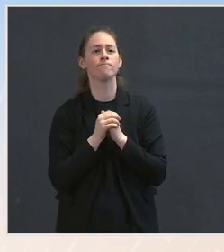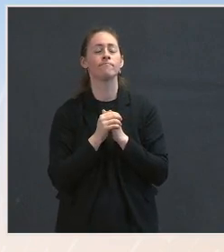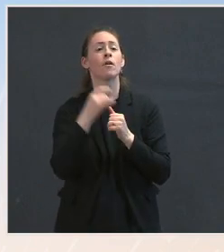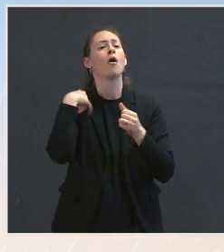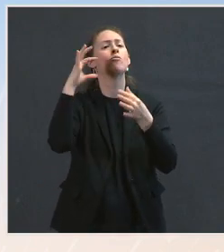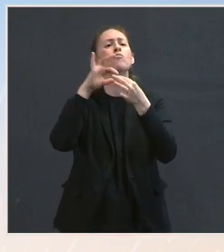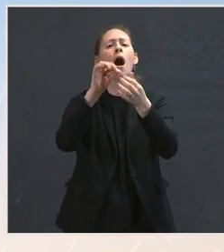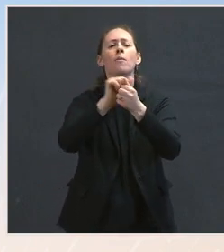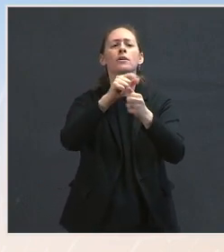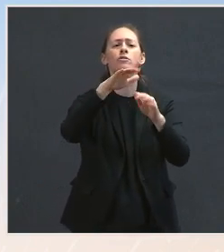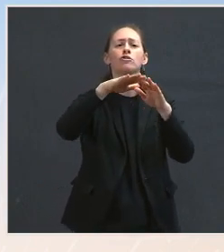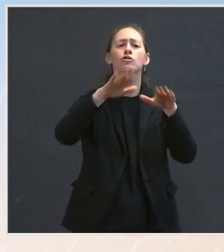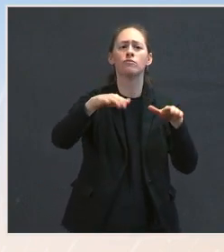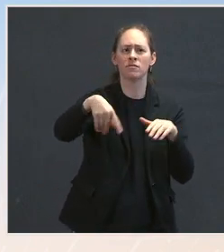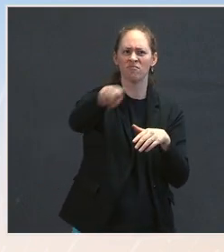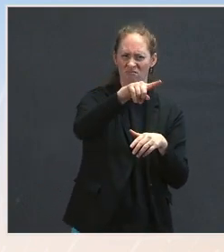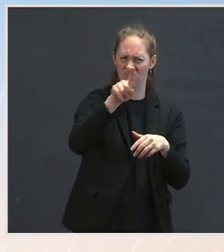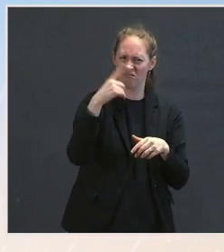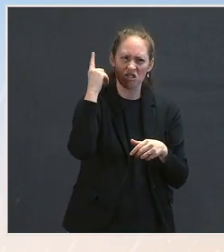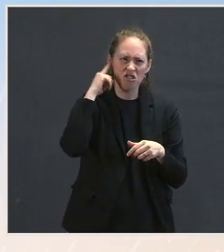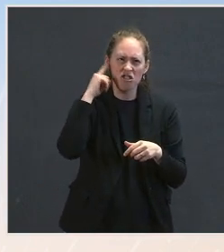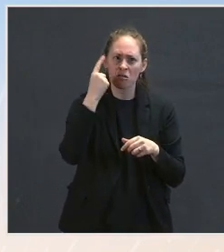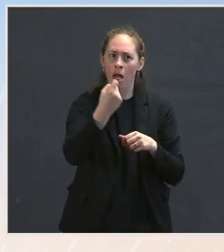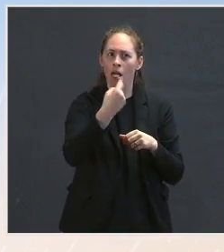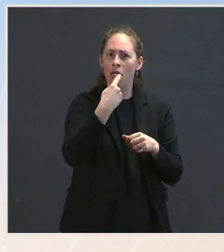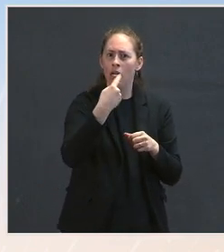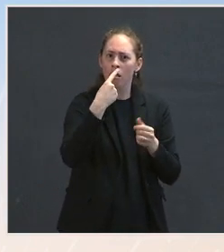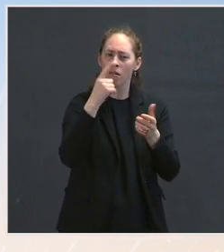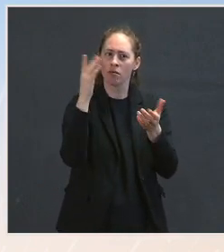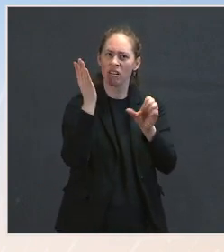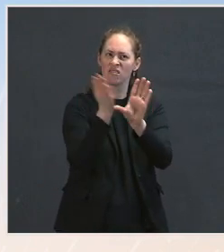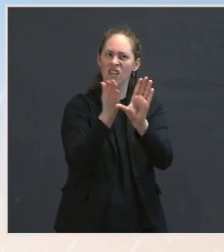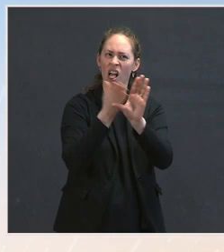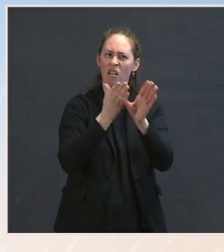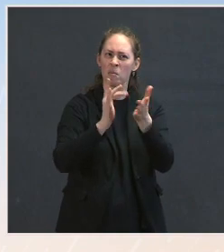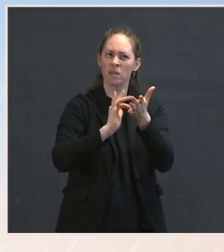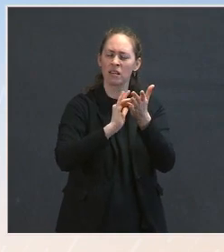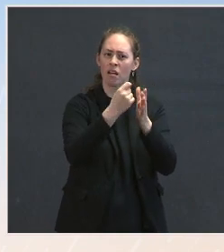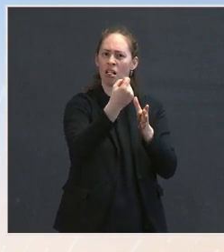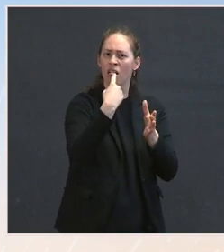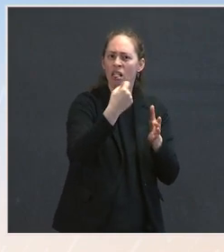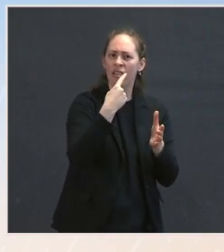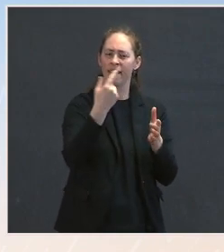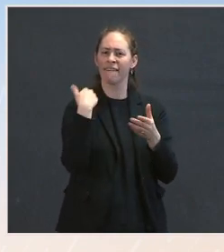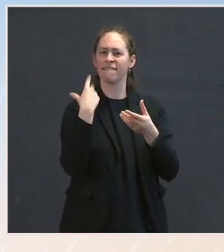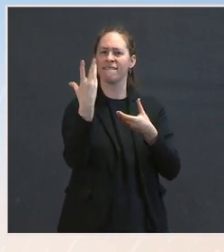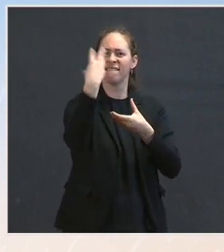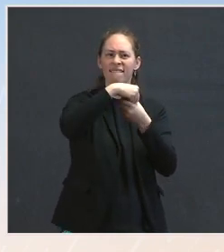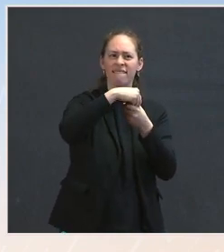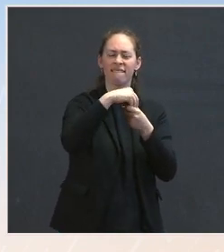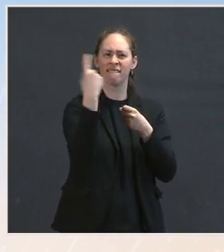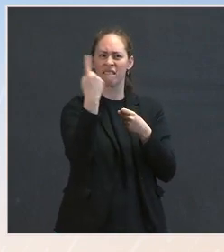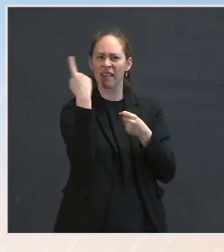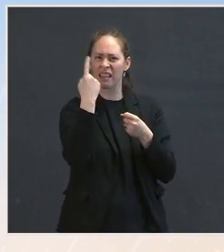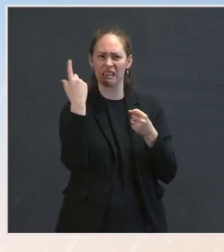without knowing the drugs they were taking -- things like lithium and so on. What's being done? Obviously these children need psychiatric care.